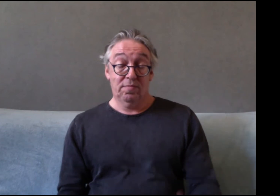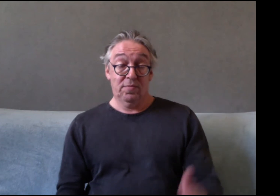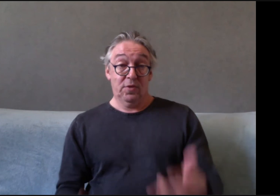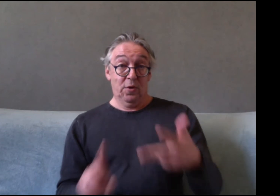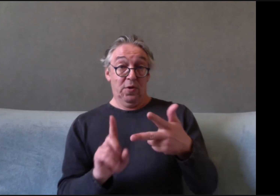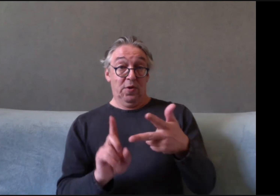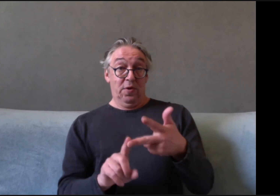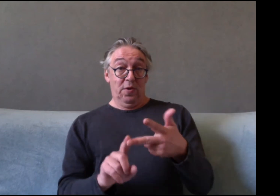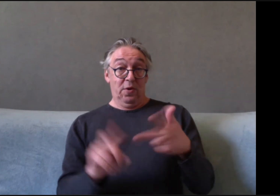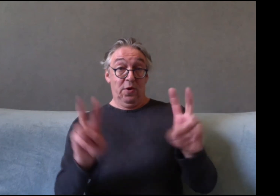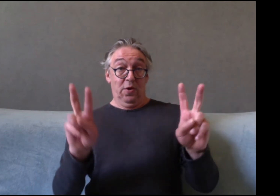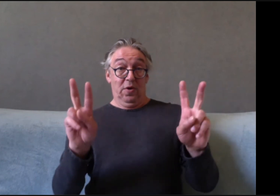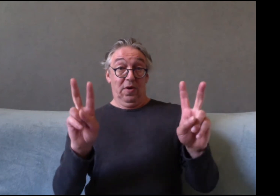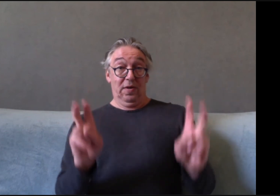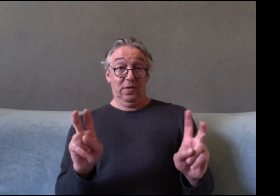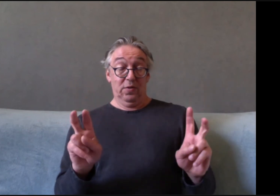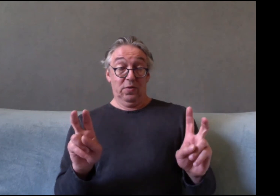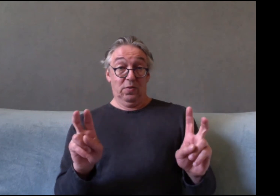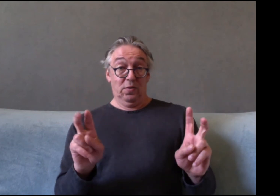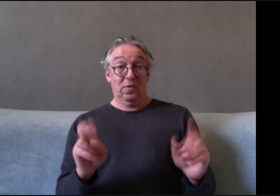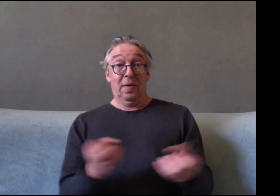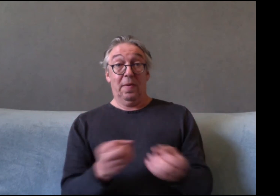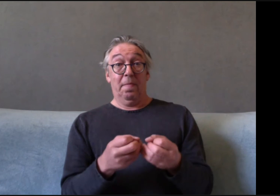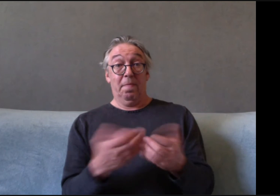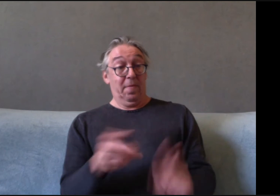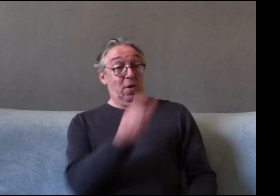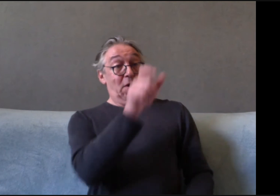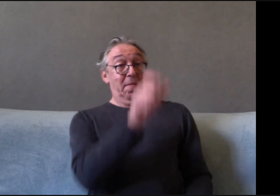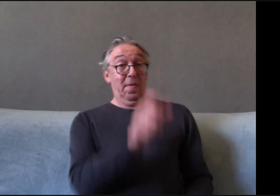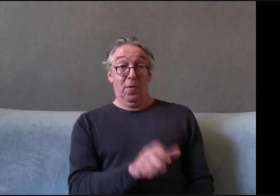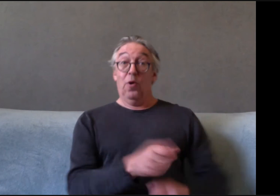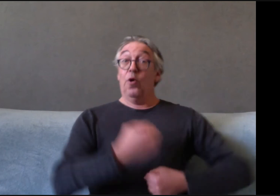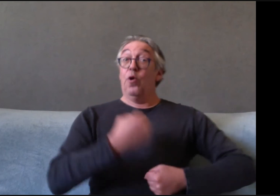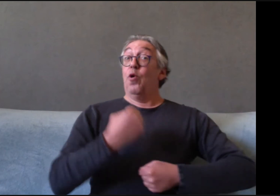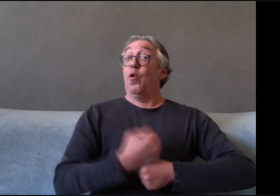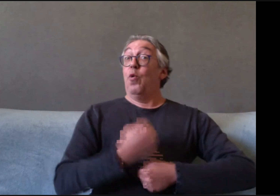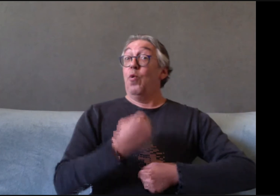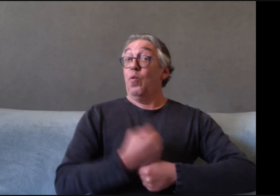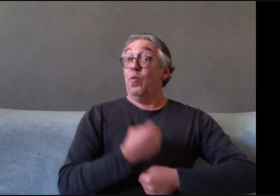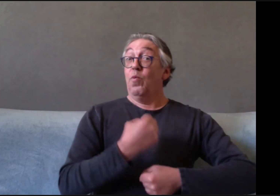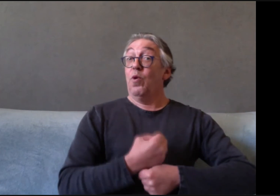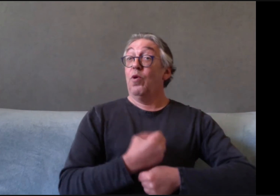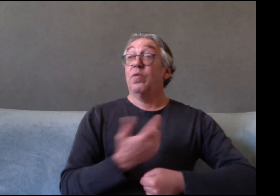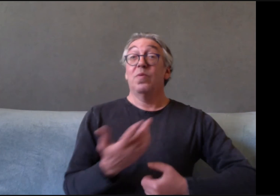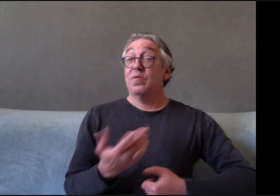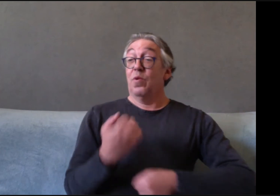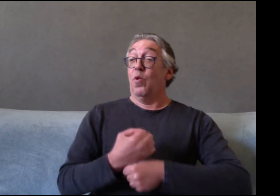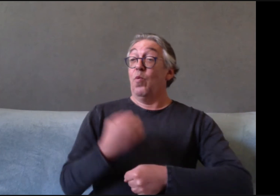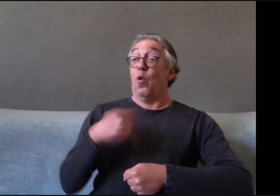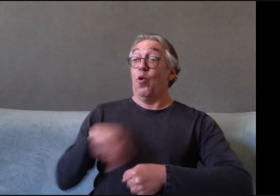living in institutions aren't properly attended, considered, protected